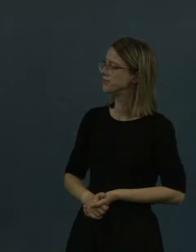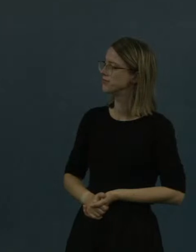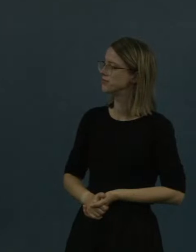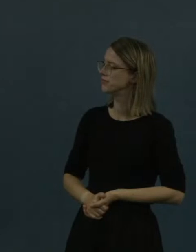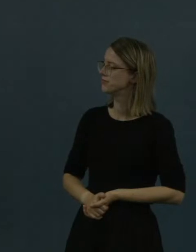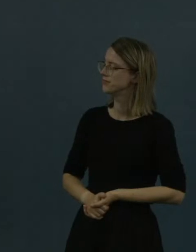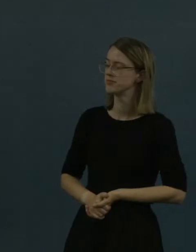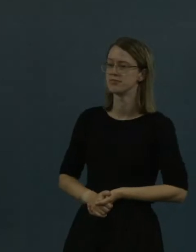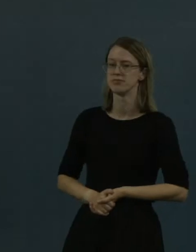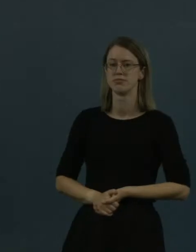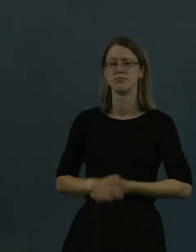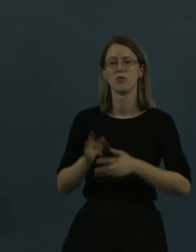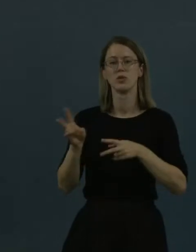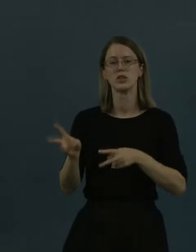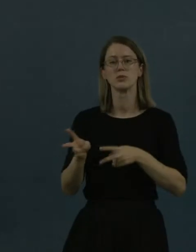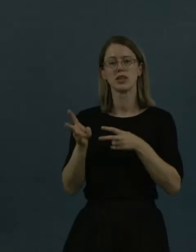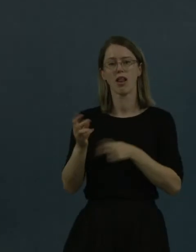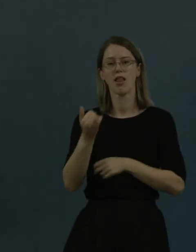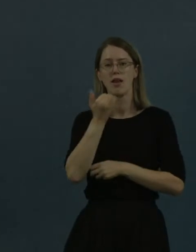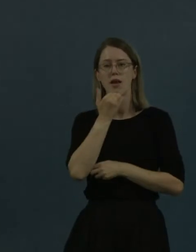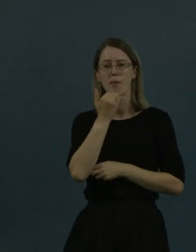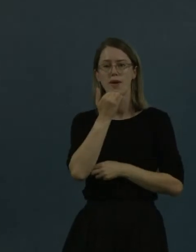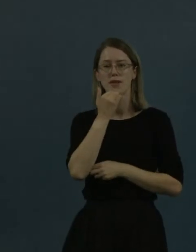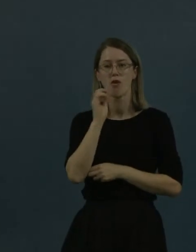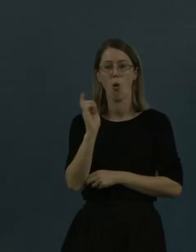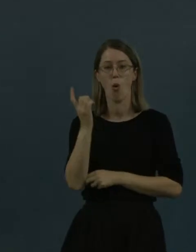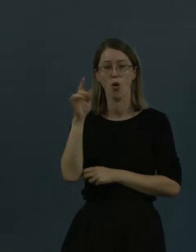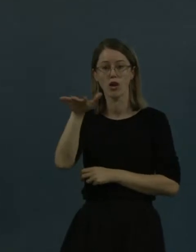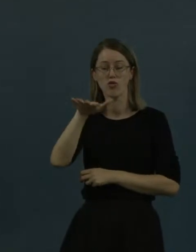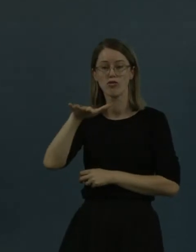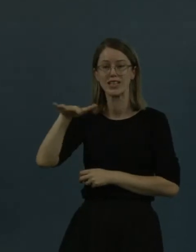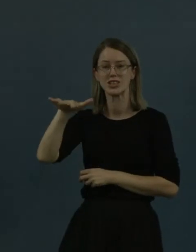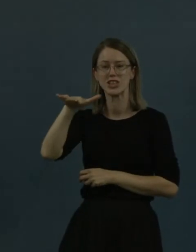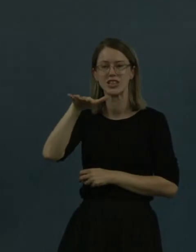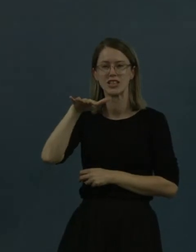please. This shows the hospitalisations for the